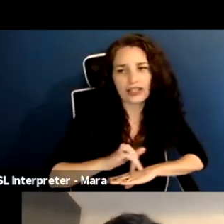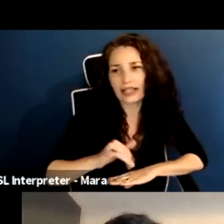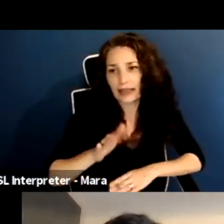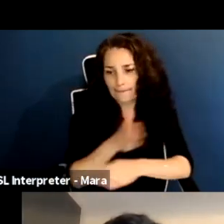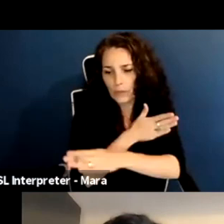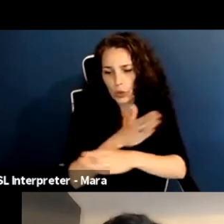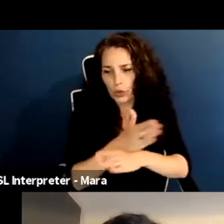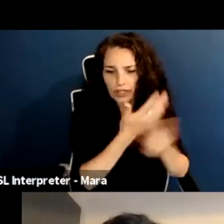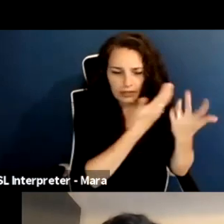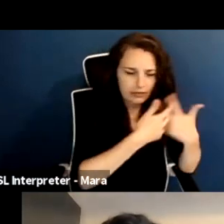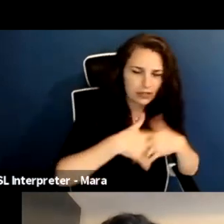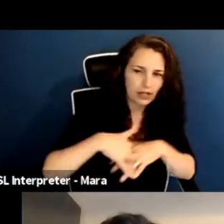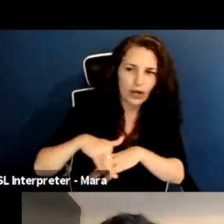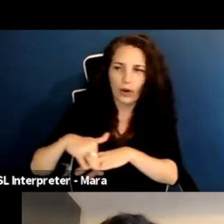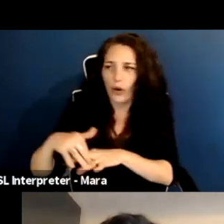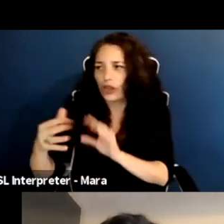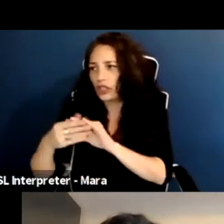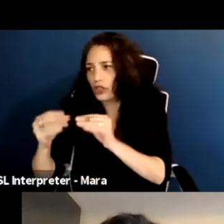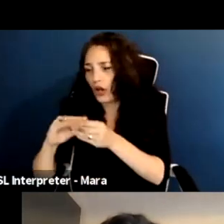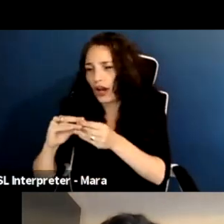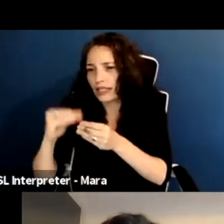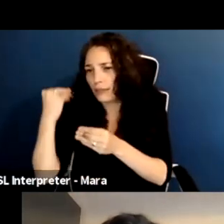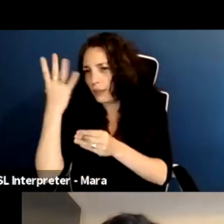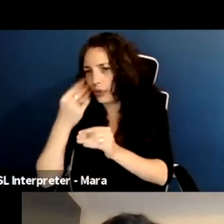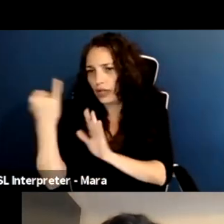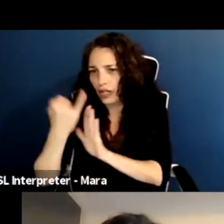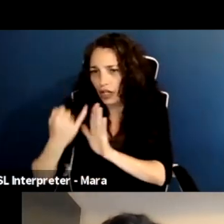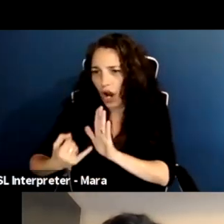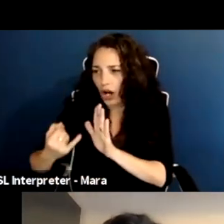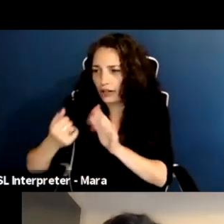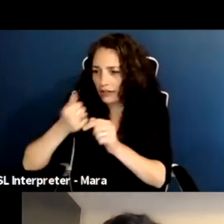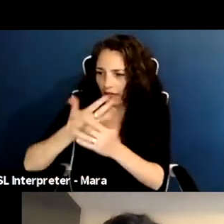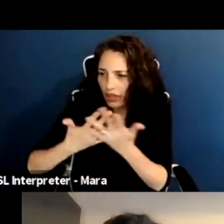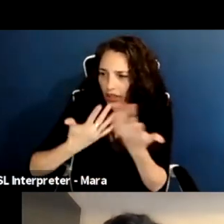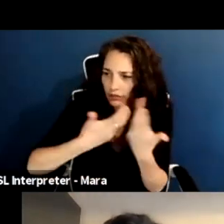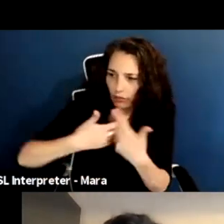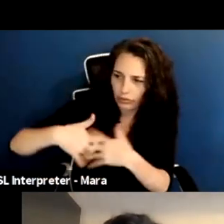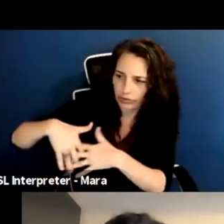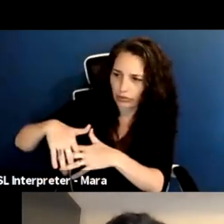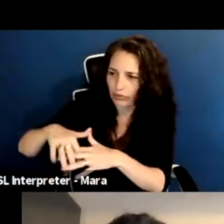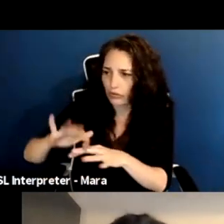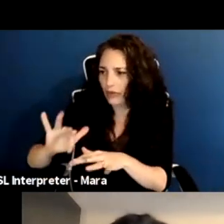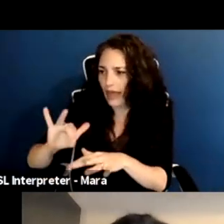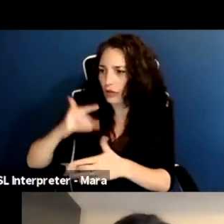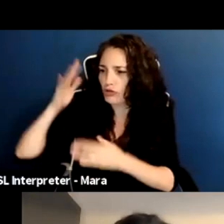and art to it and that's also true. And there's all that, the creative gratification.